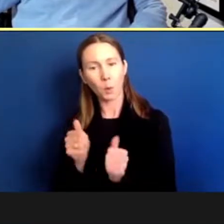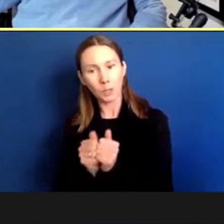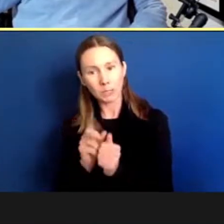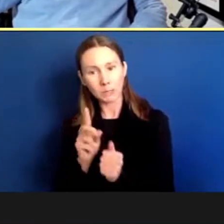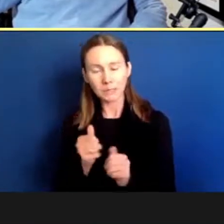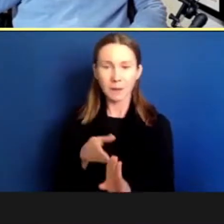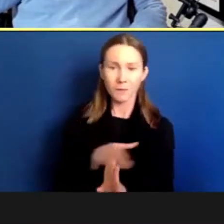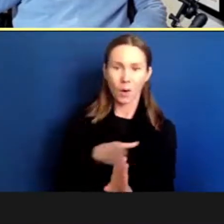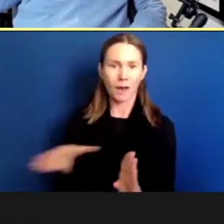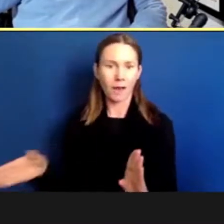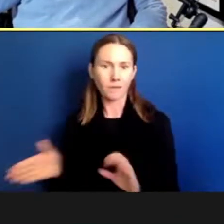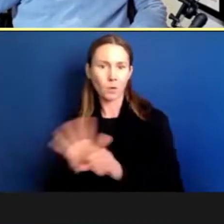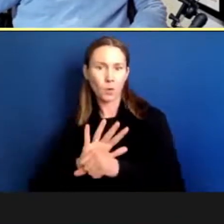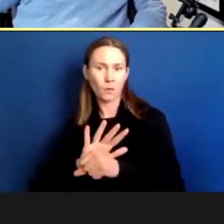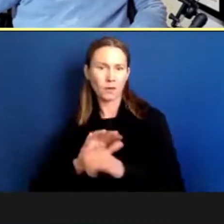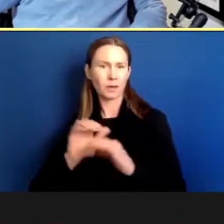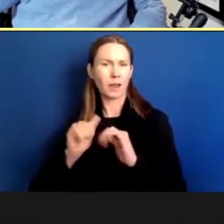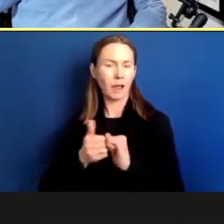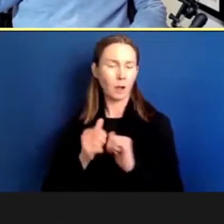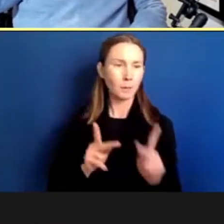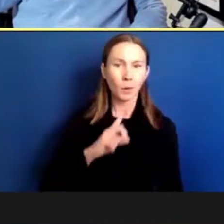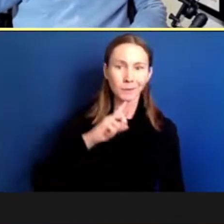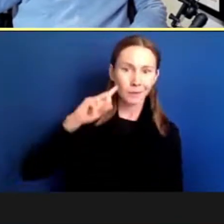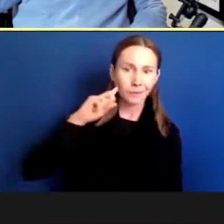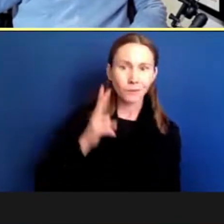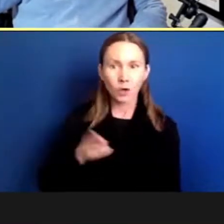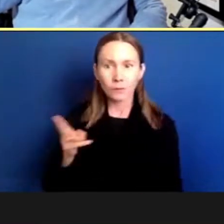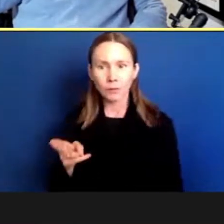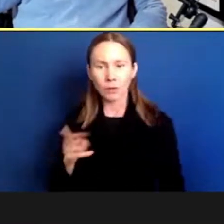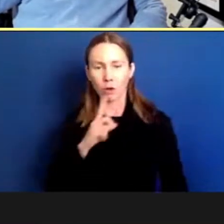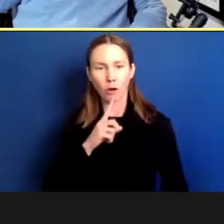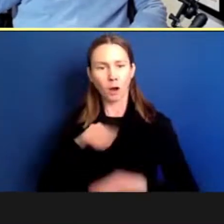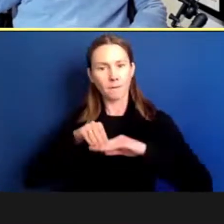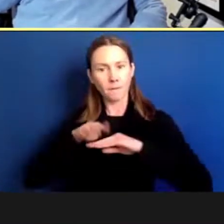how people who are deaf and hard of hearing are affected by the pandemic, and the effect